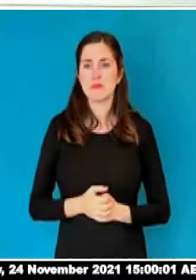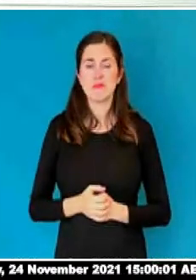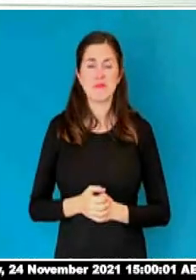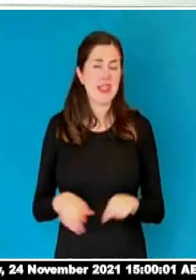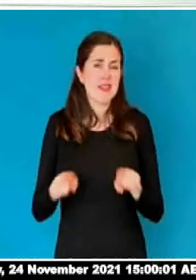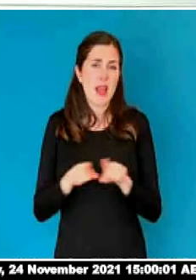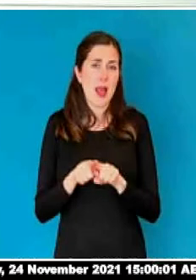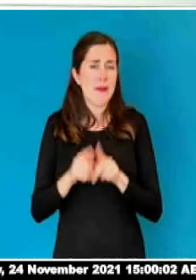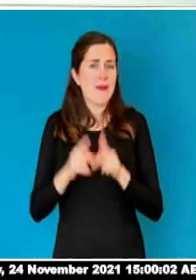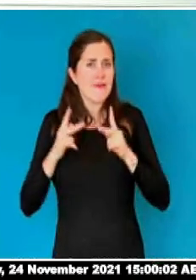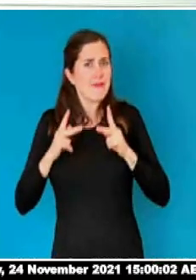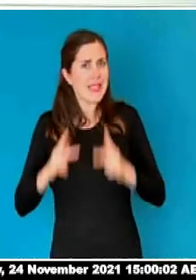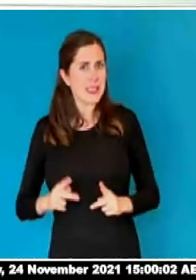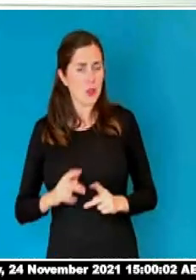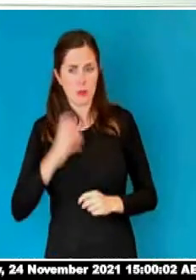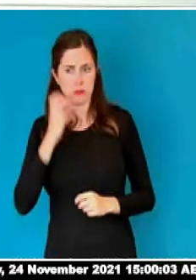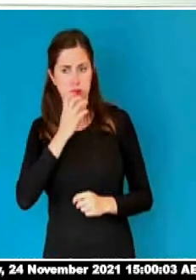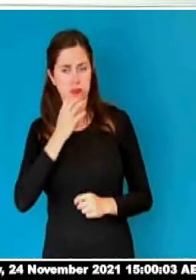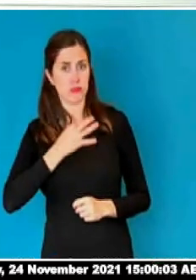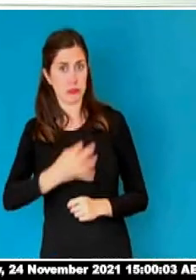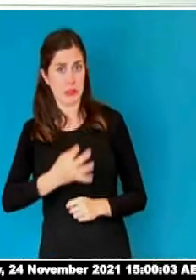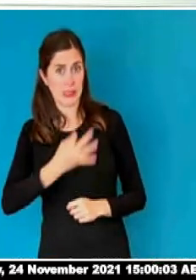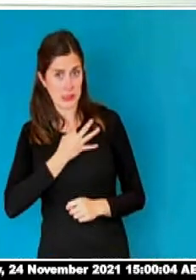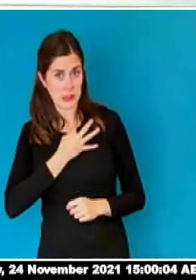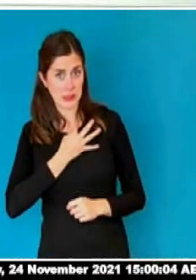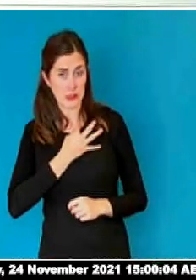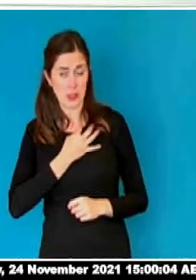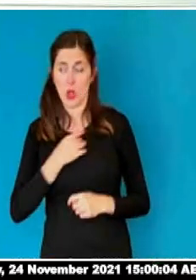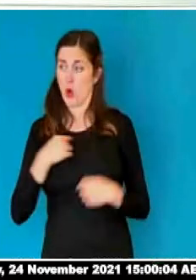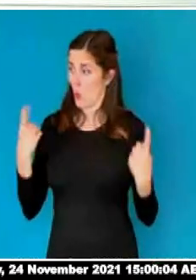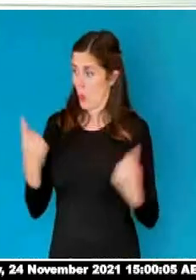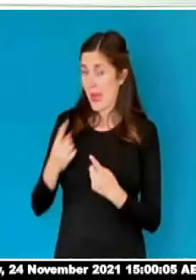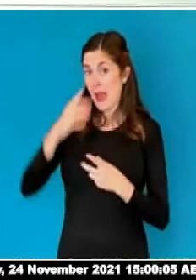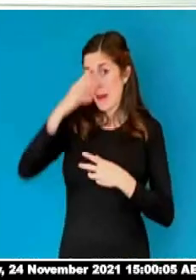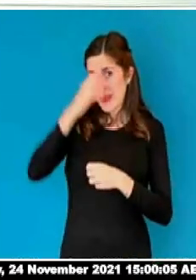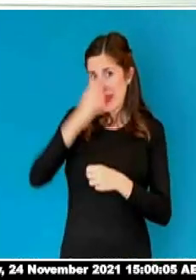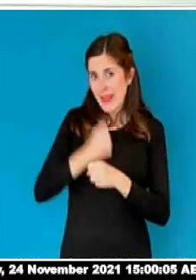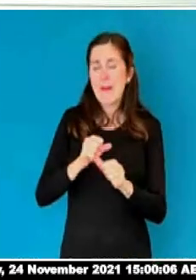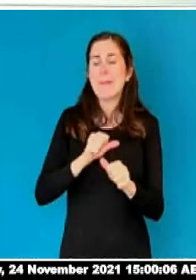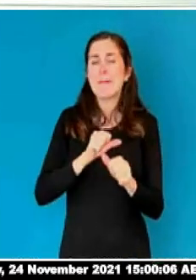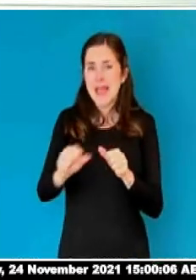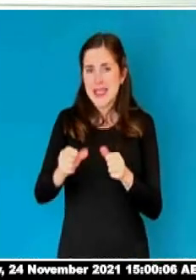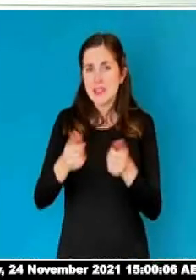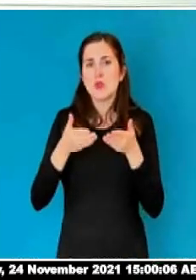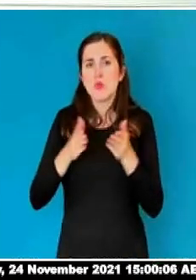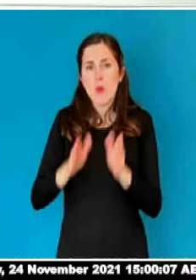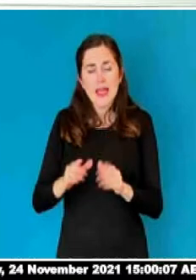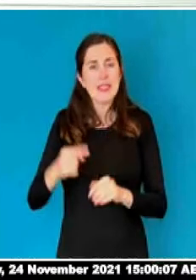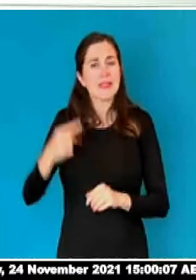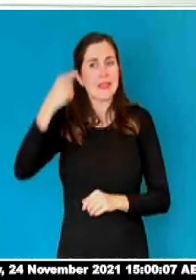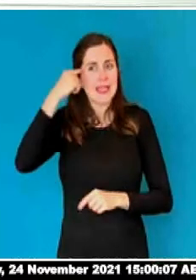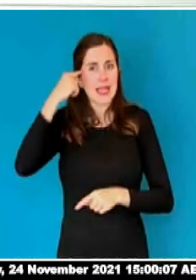hazards, we believe the better approach with psychosocial issues is to deal with the